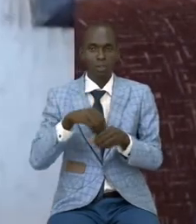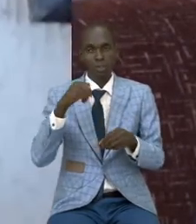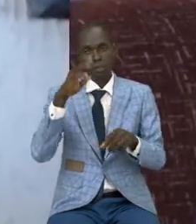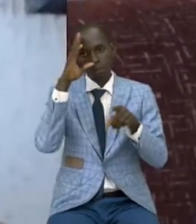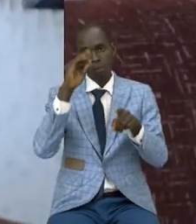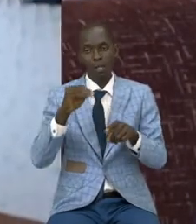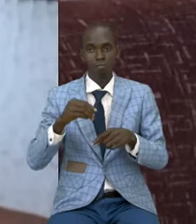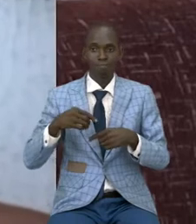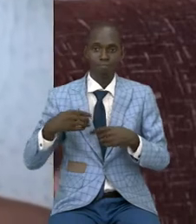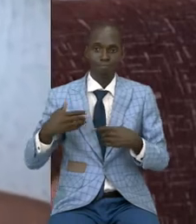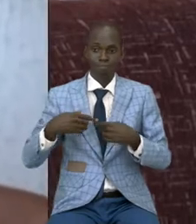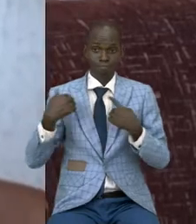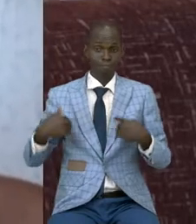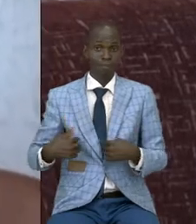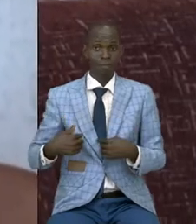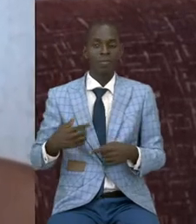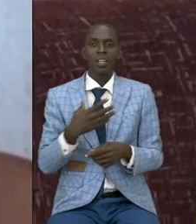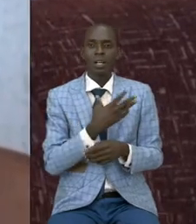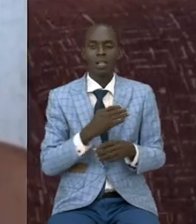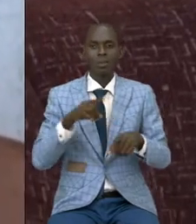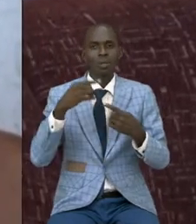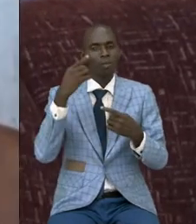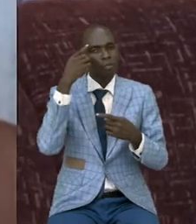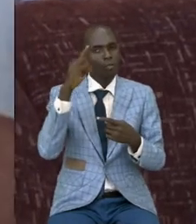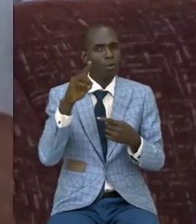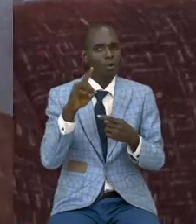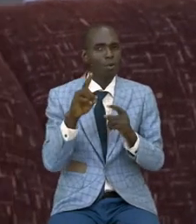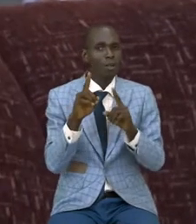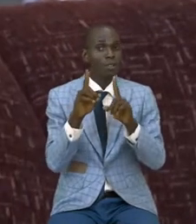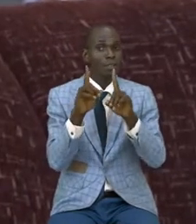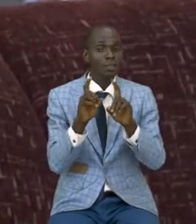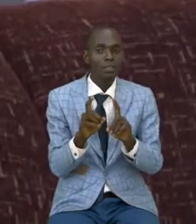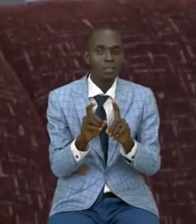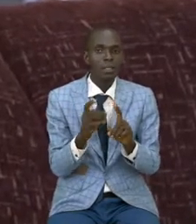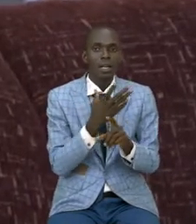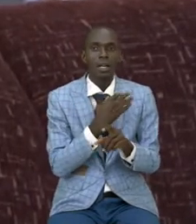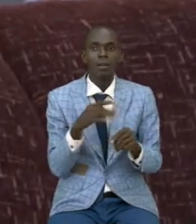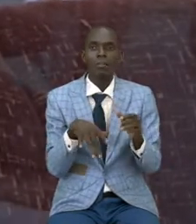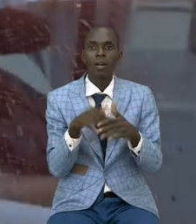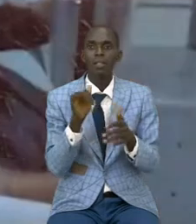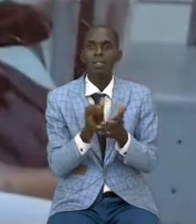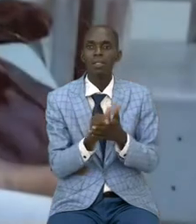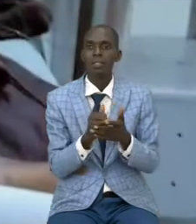and it went for tests and it came back that i have primary carcinoma which is a form of cancer